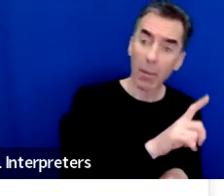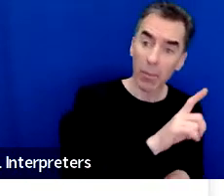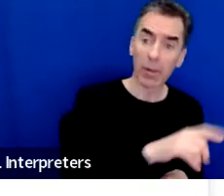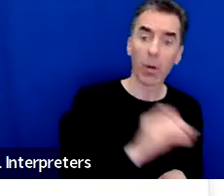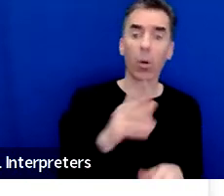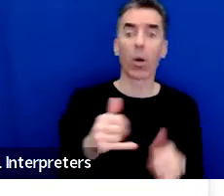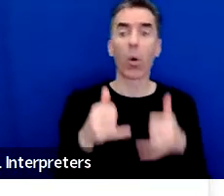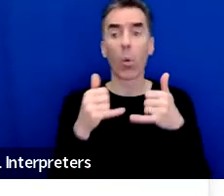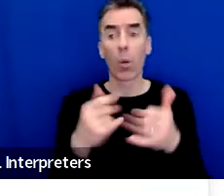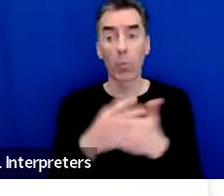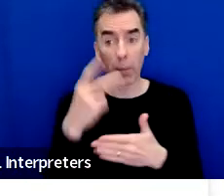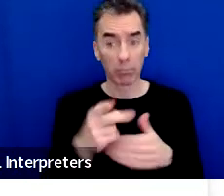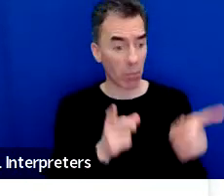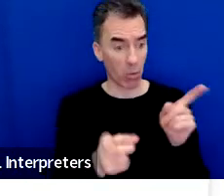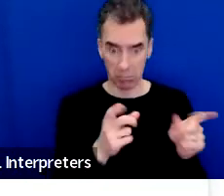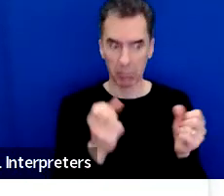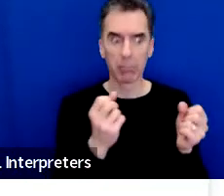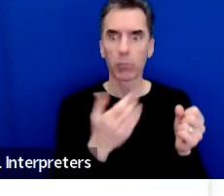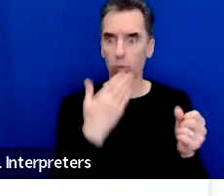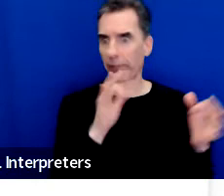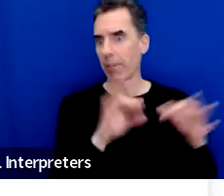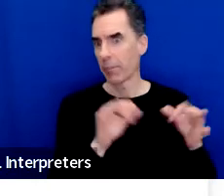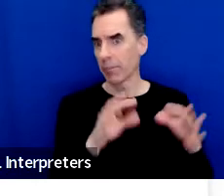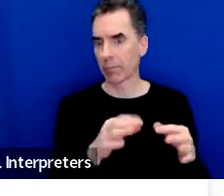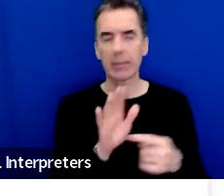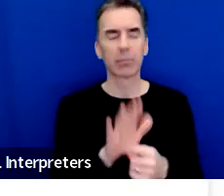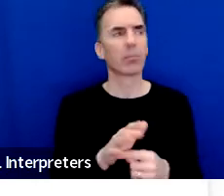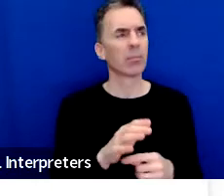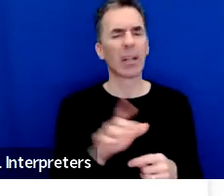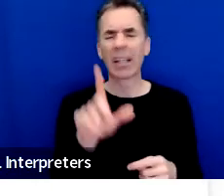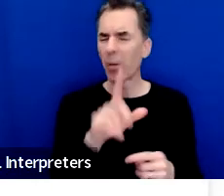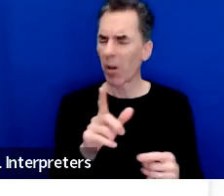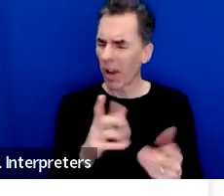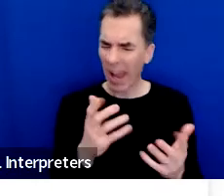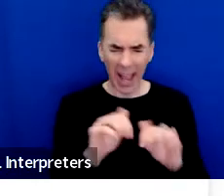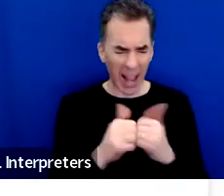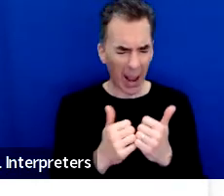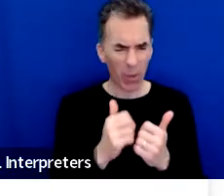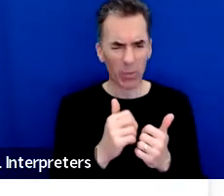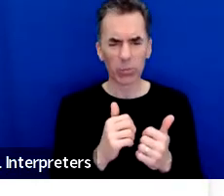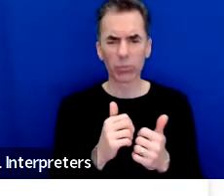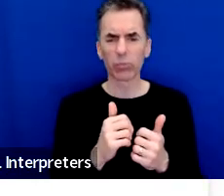like when I spoke earlier about how the library might reshape its models. This is one of the things I was thinking about that we collect